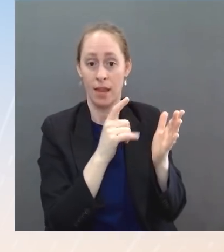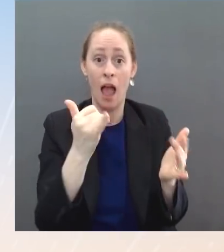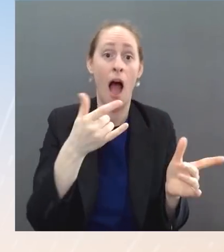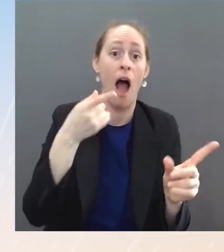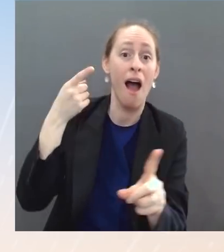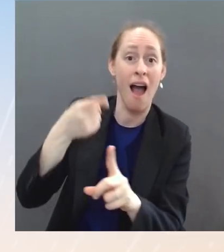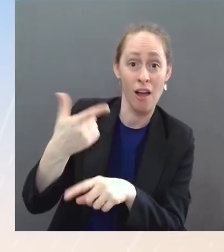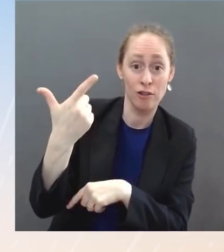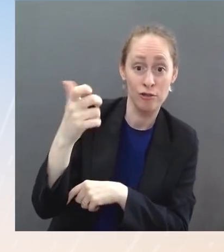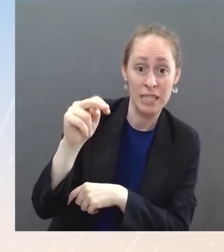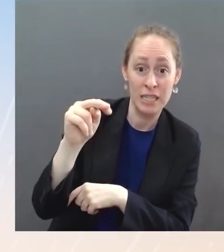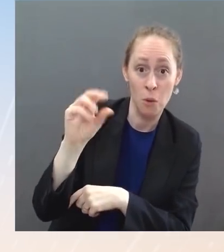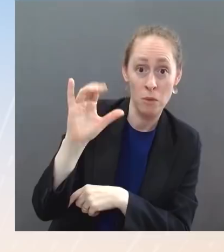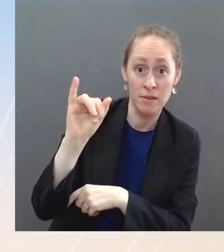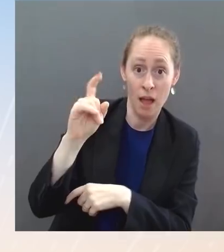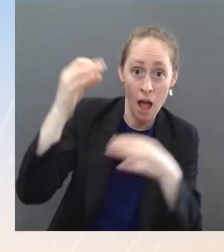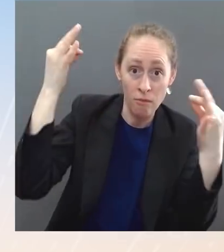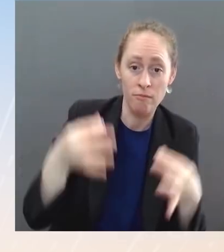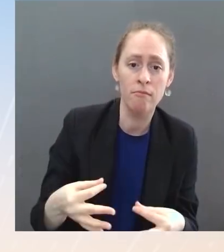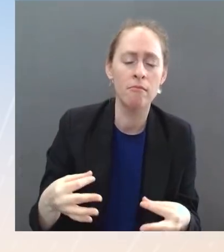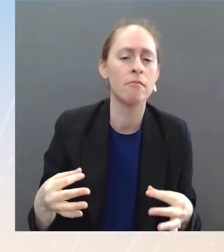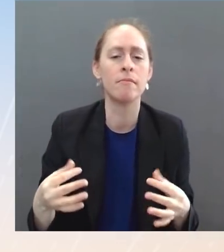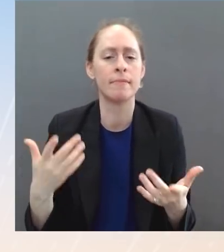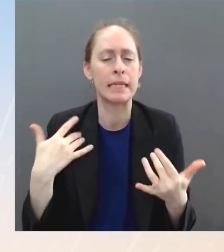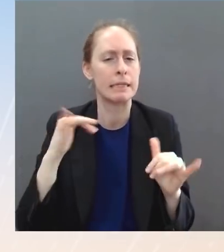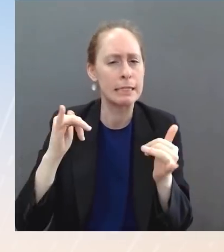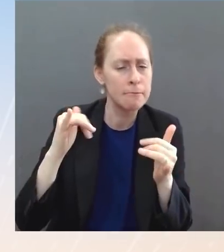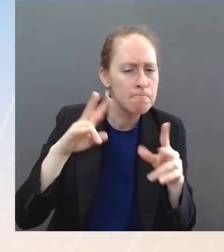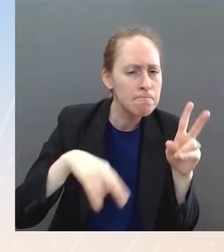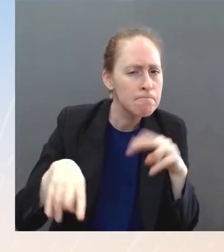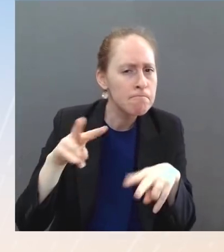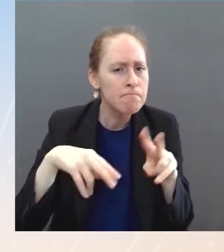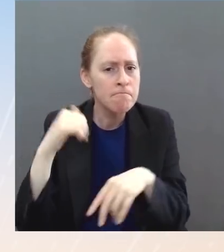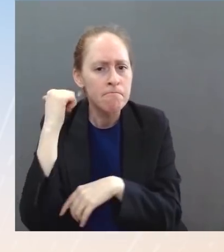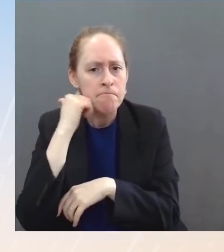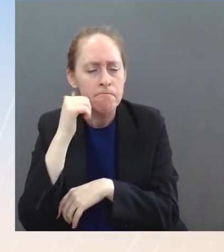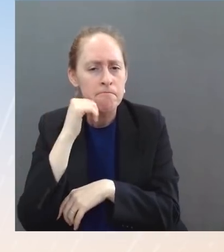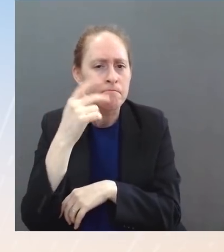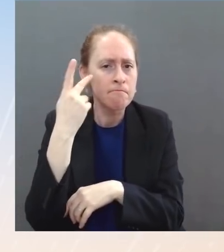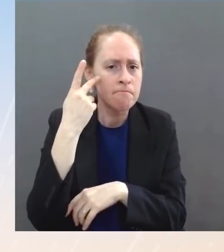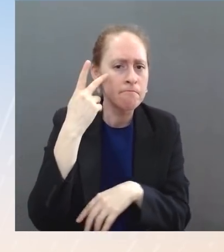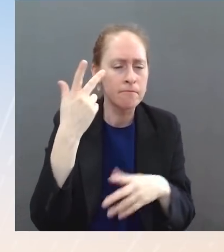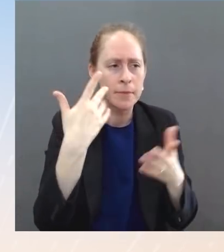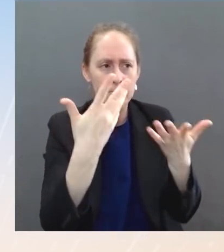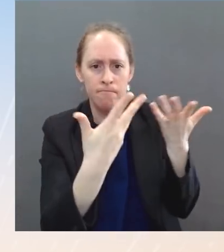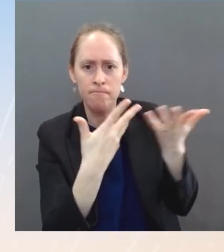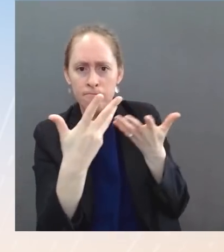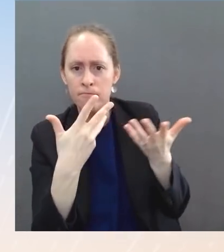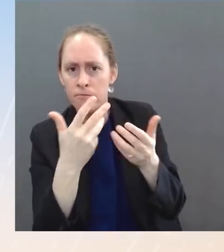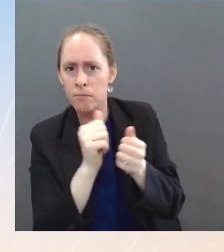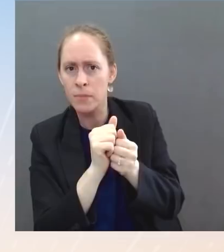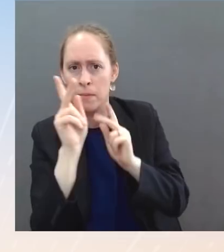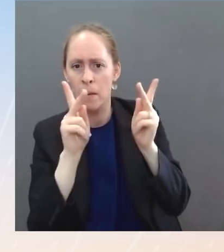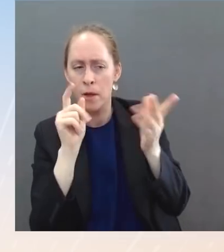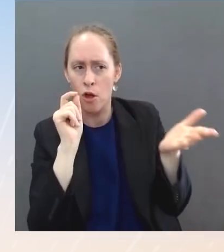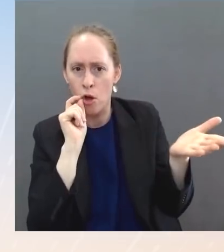to have consultations with the Ukrainians to reach determinations. And if at some point we reach the judgment that there,